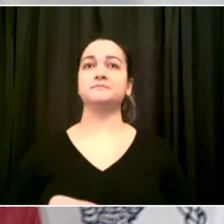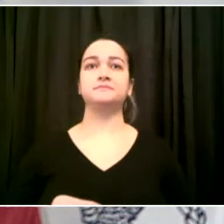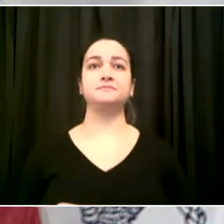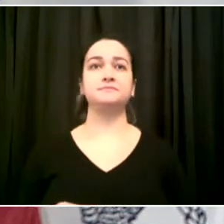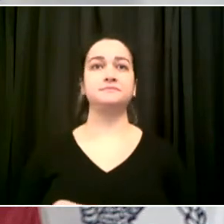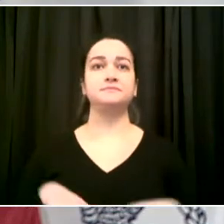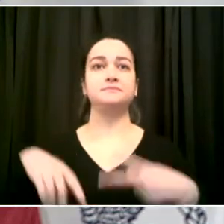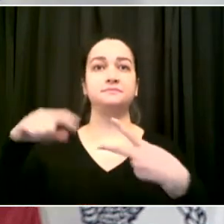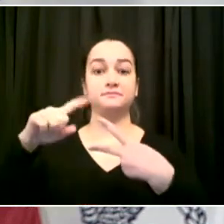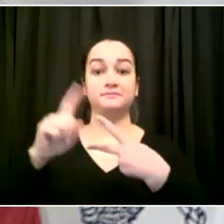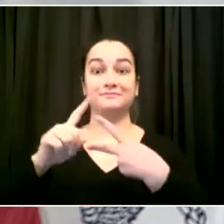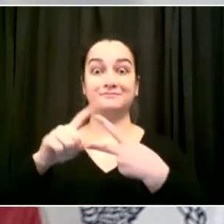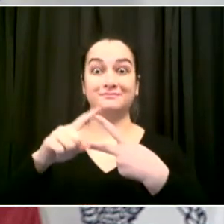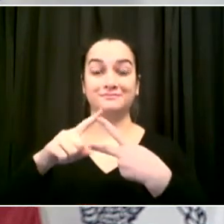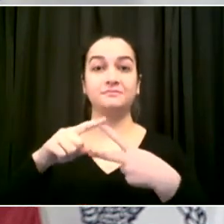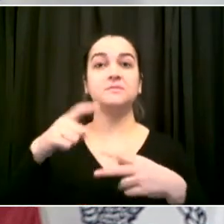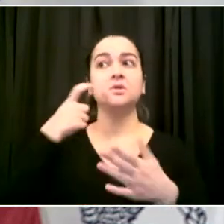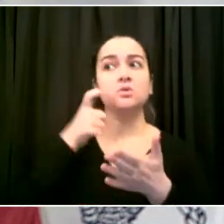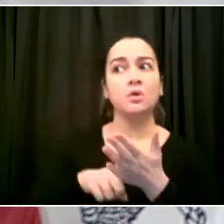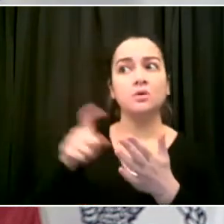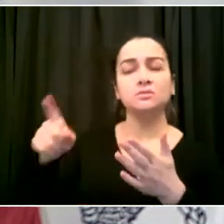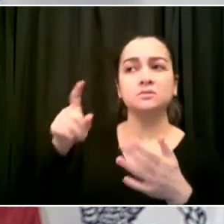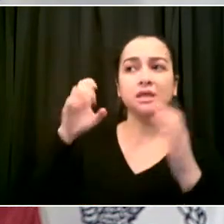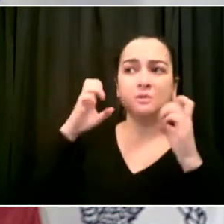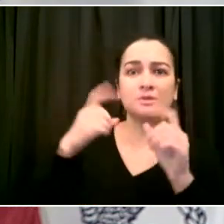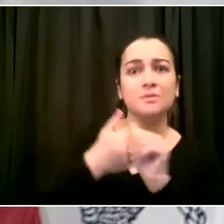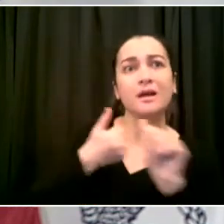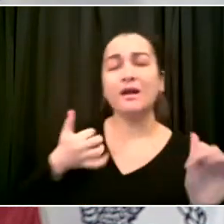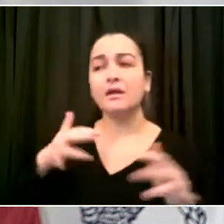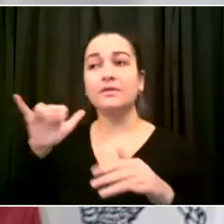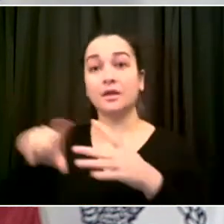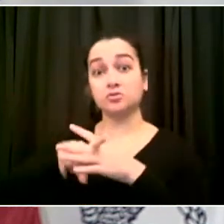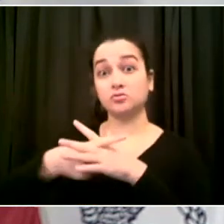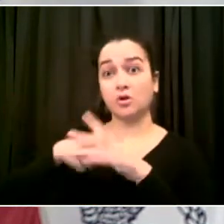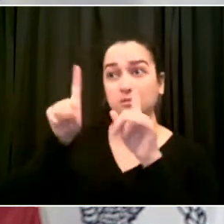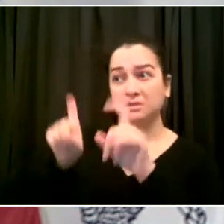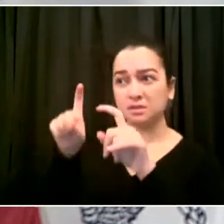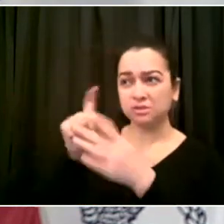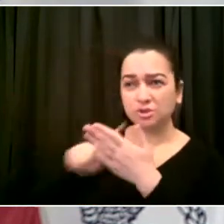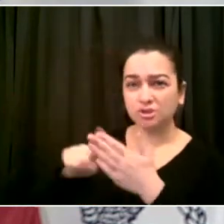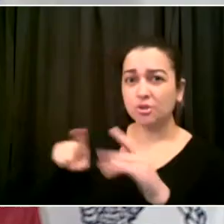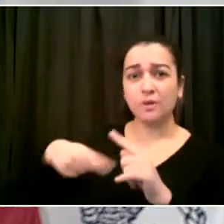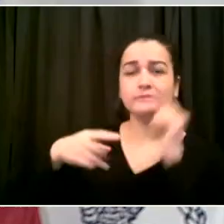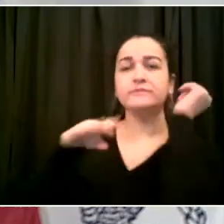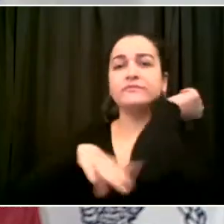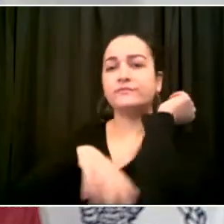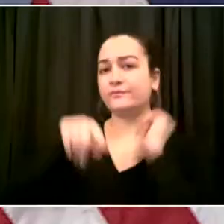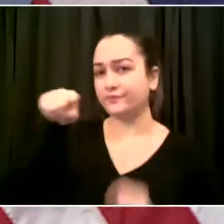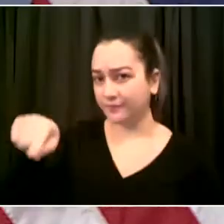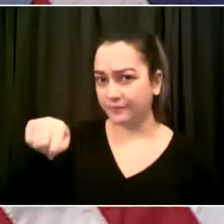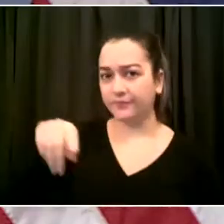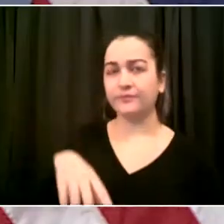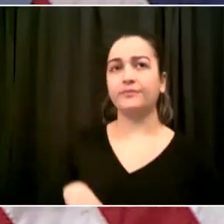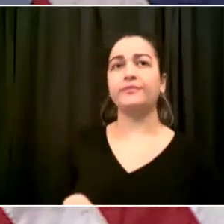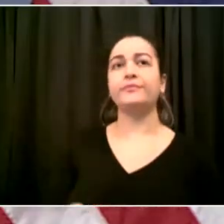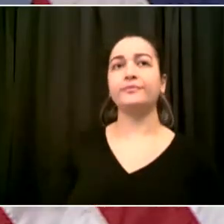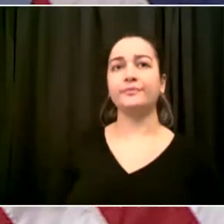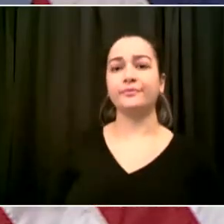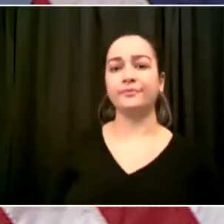CAN'T DO IT AS WELL IN PERSON, IT IS REGAAT TO HAVE THE KIDS BACK BECAUSE IT